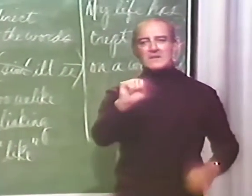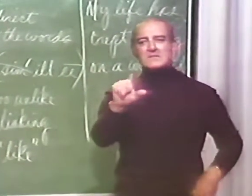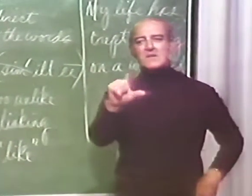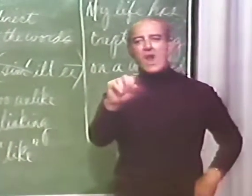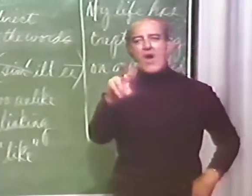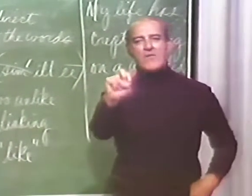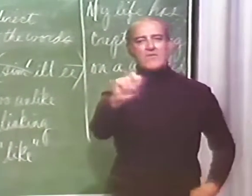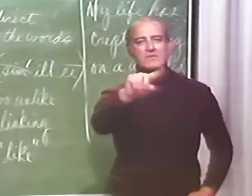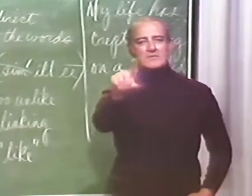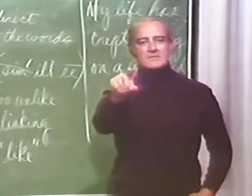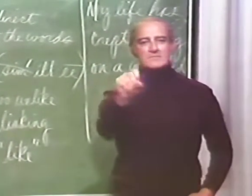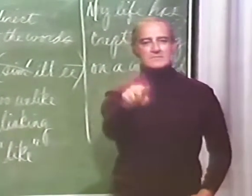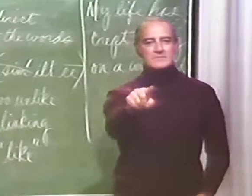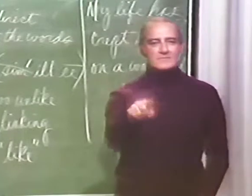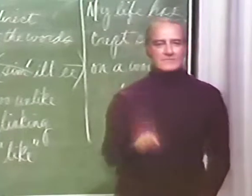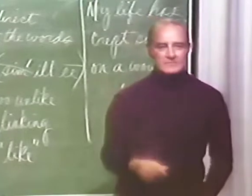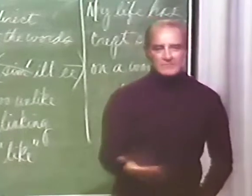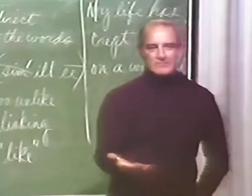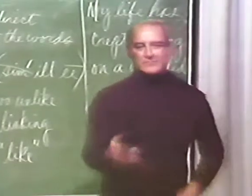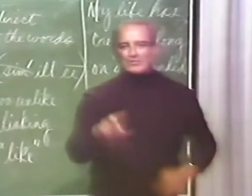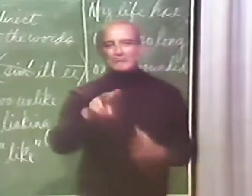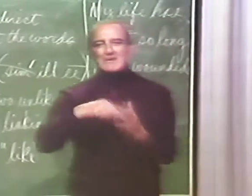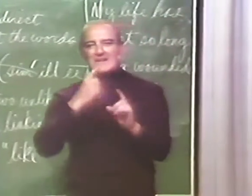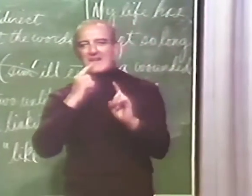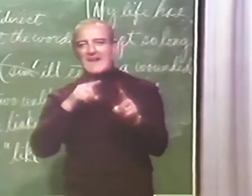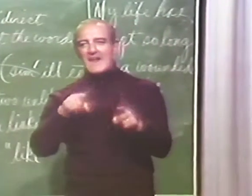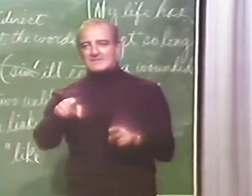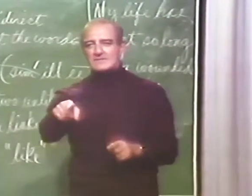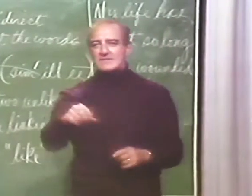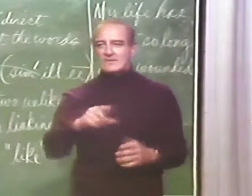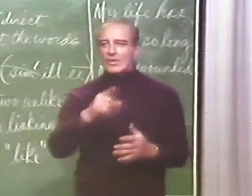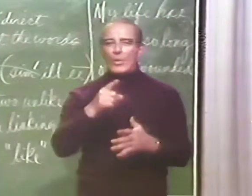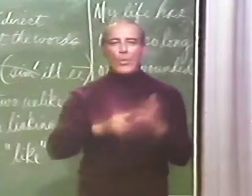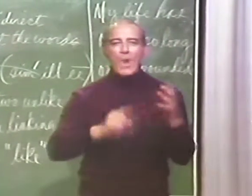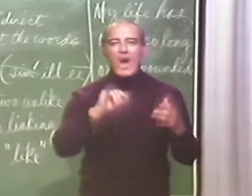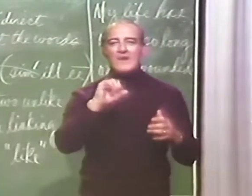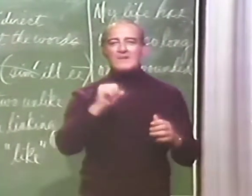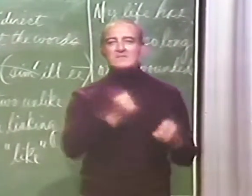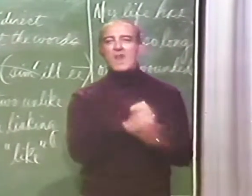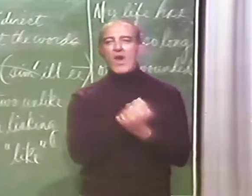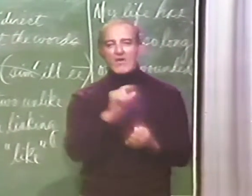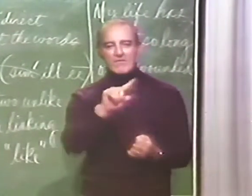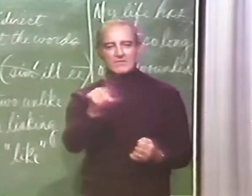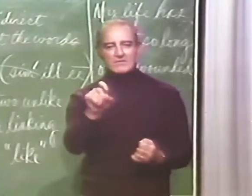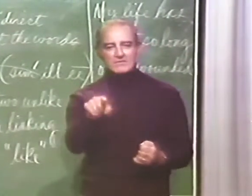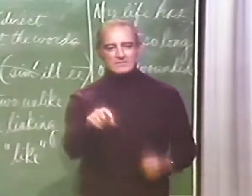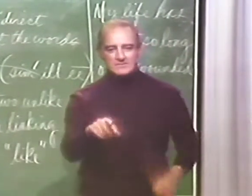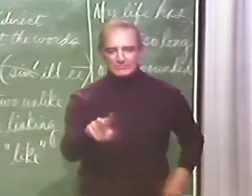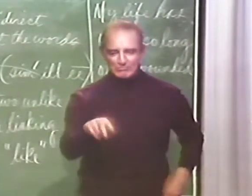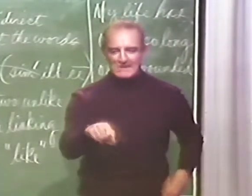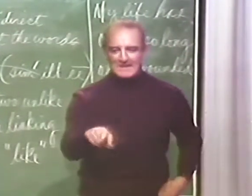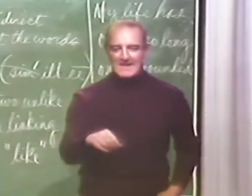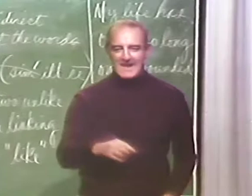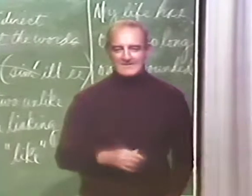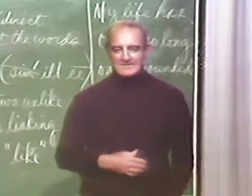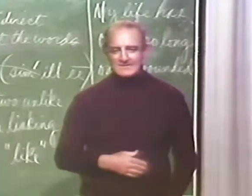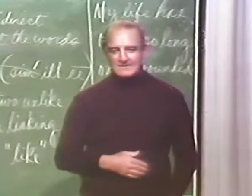HE SAYS, "WHAT IS LOVE?" READ THE ANSWER.